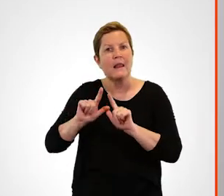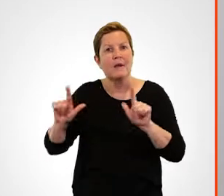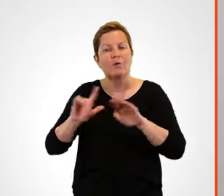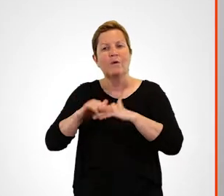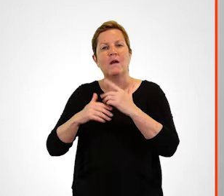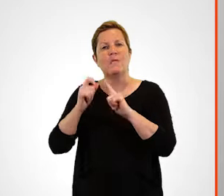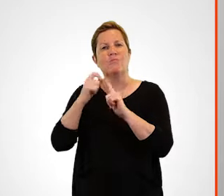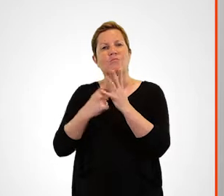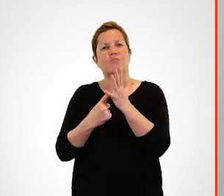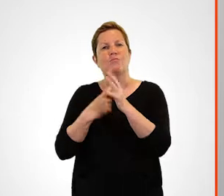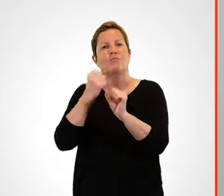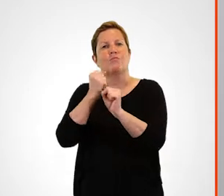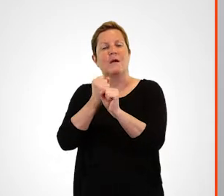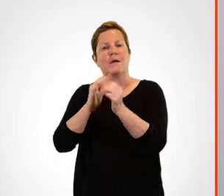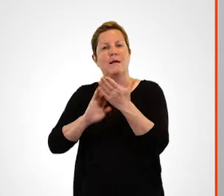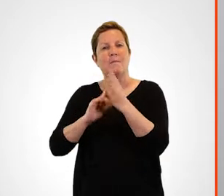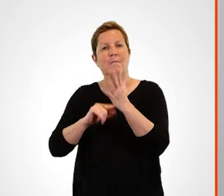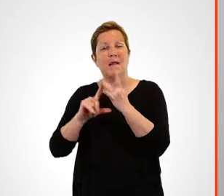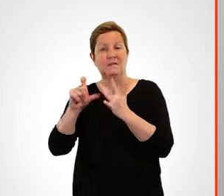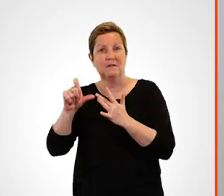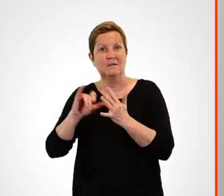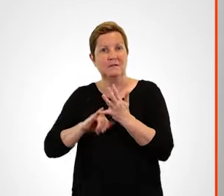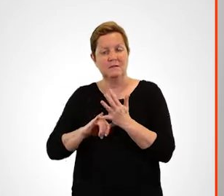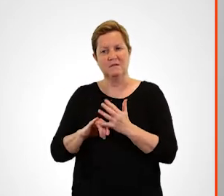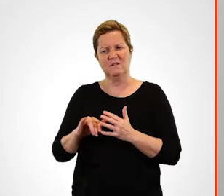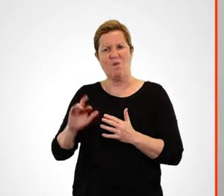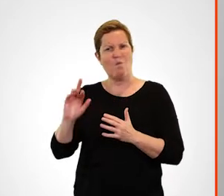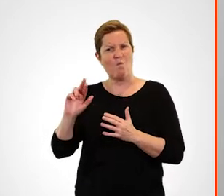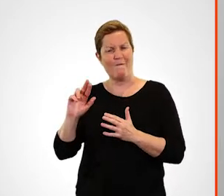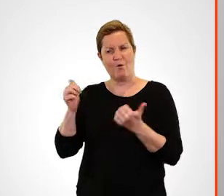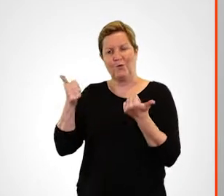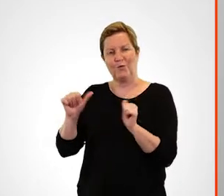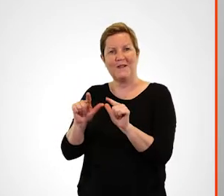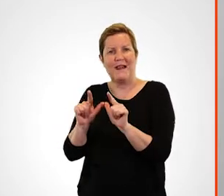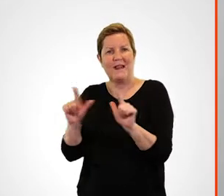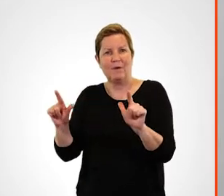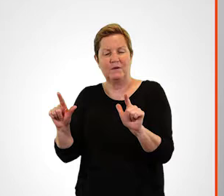and it is the pragmatics of their language or what they're using the language to do.